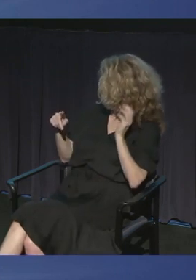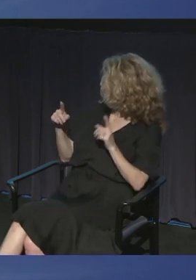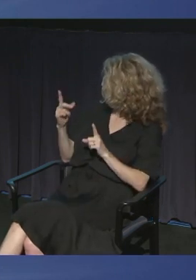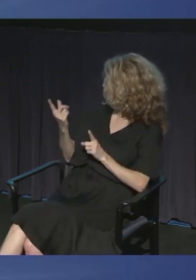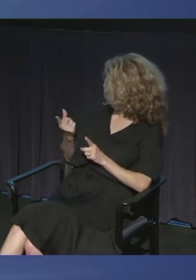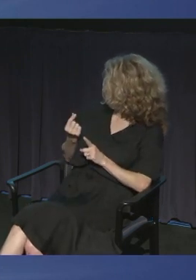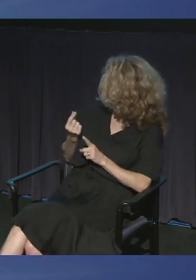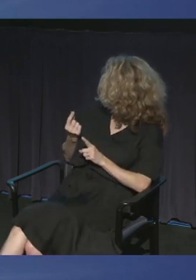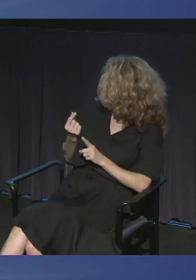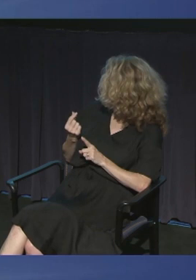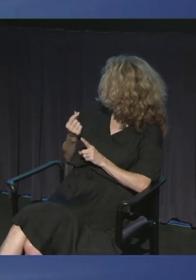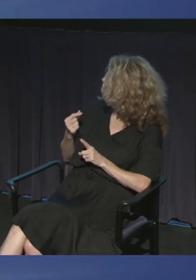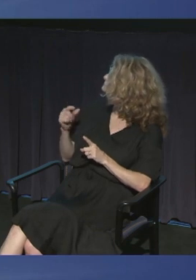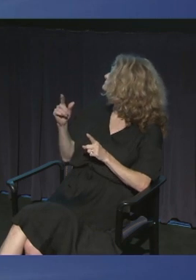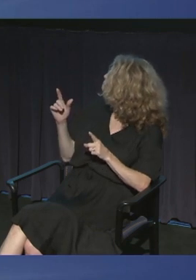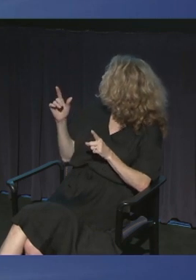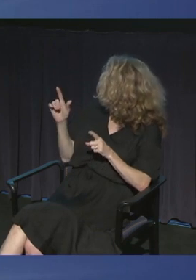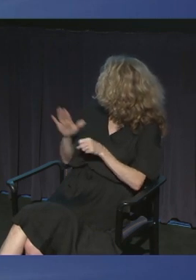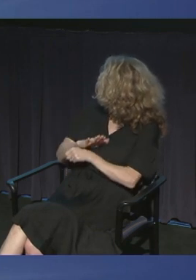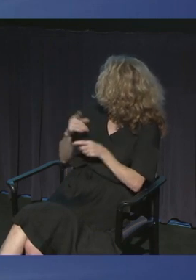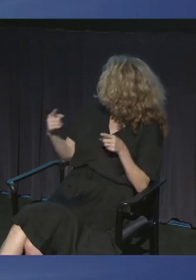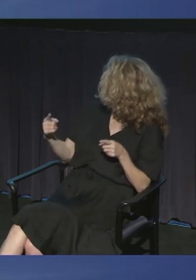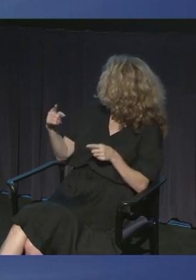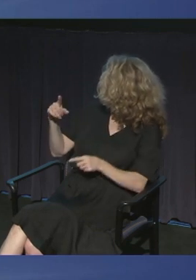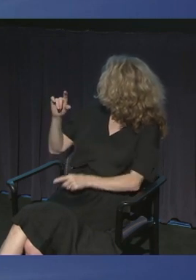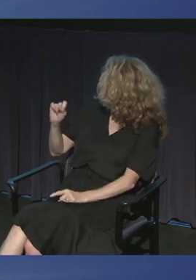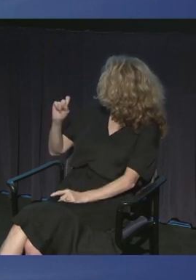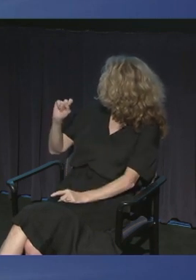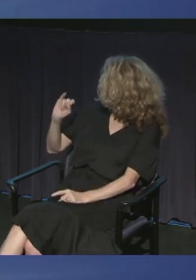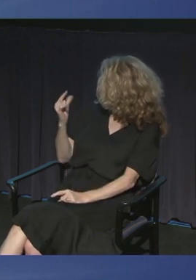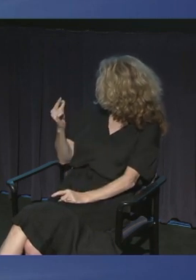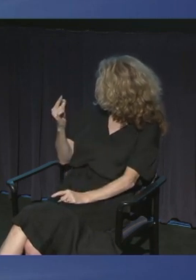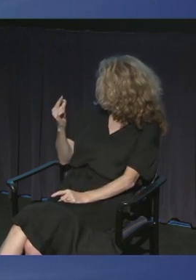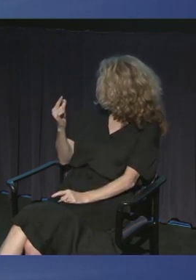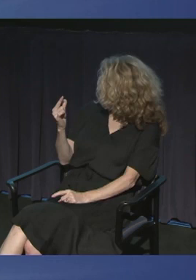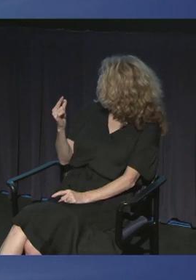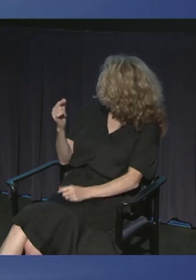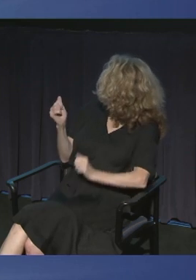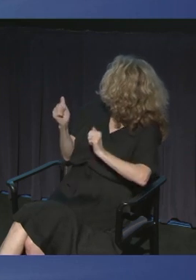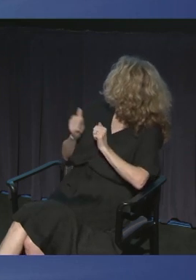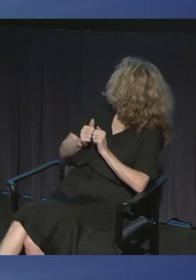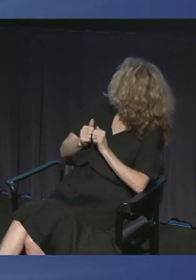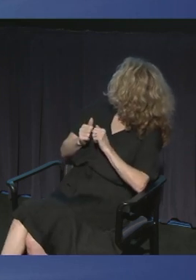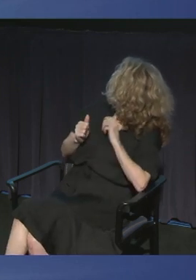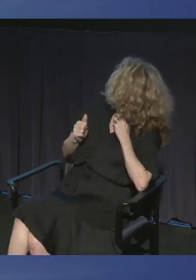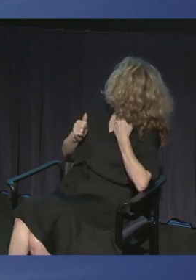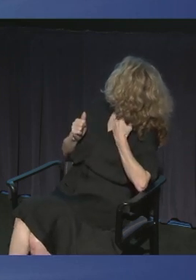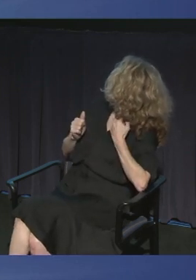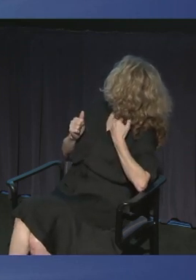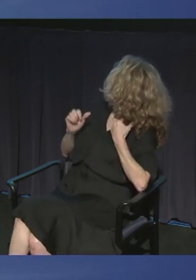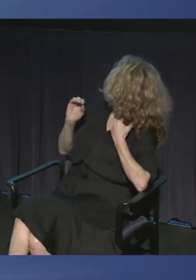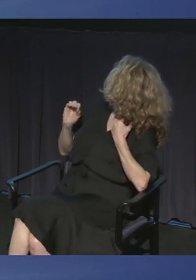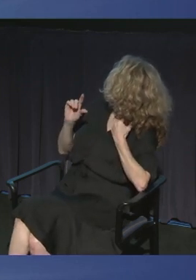THEY TOOK A FULL-LENGTH STING AND CONJUGATED TO AN ALGOMERE,